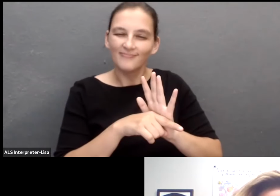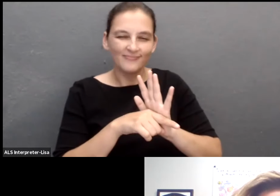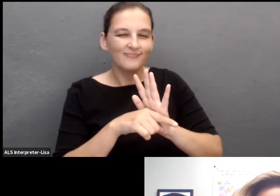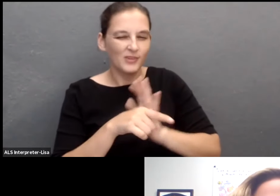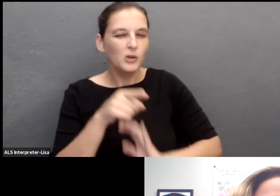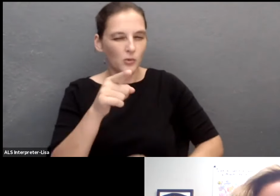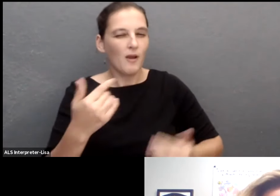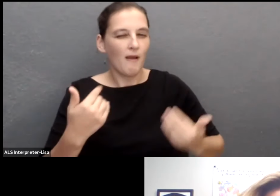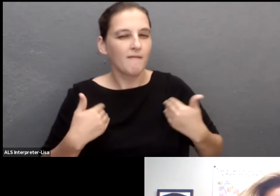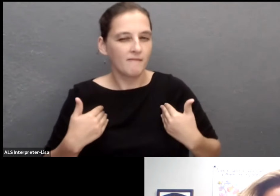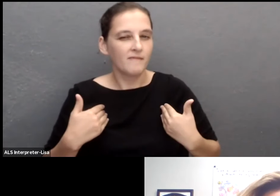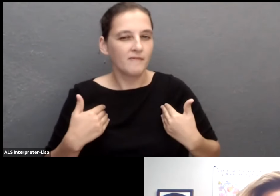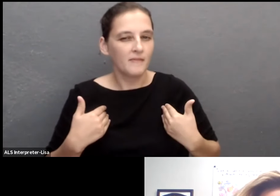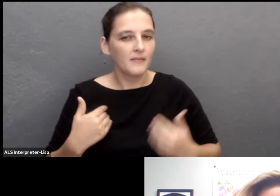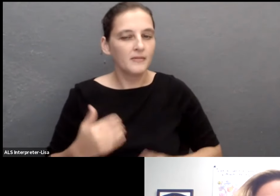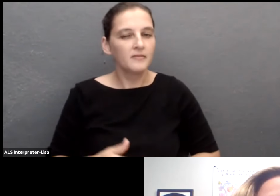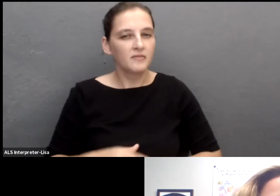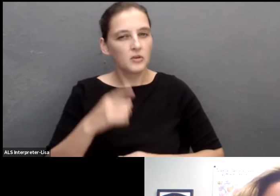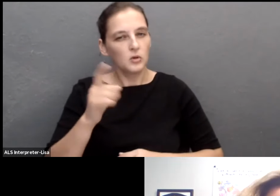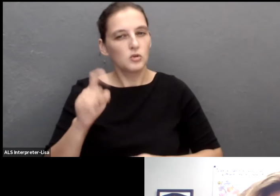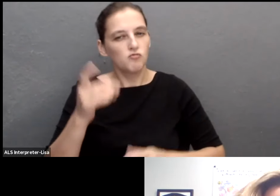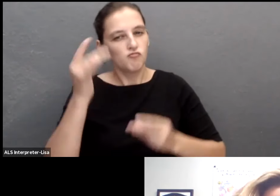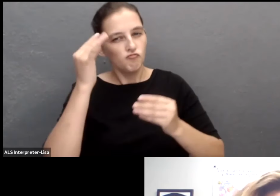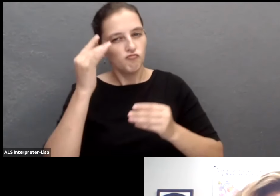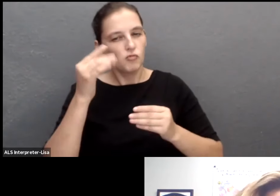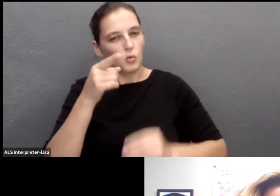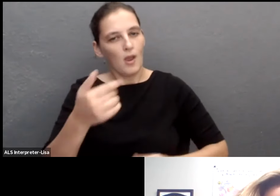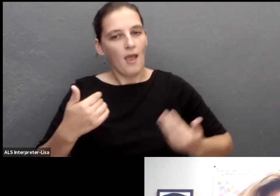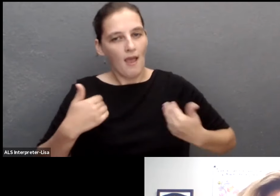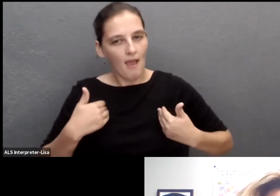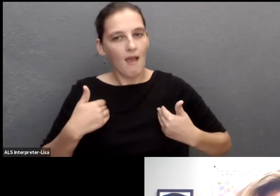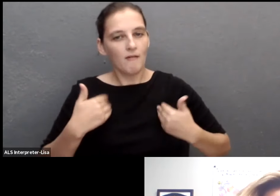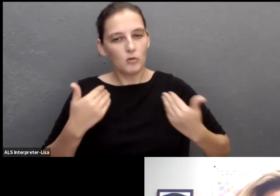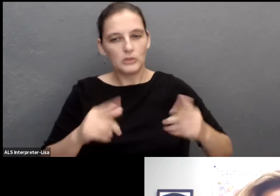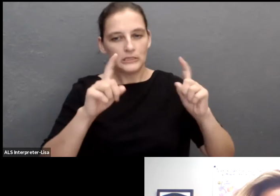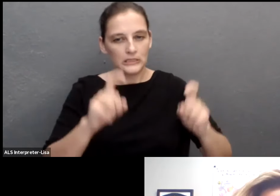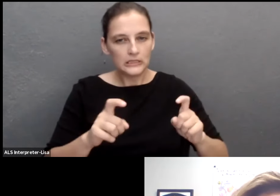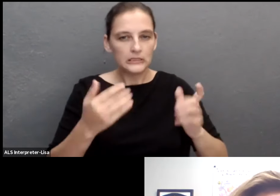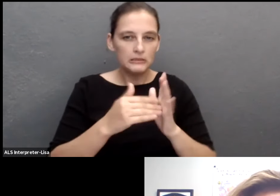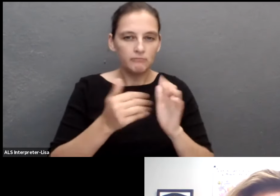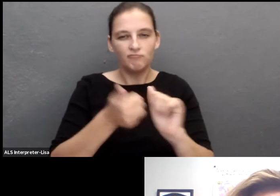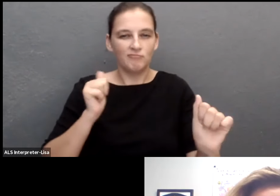right. So behave like you have COVID, go ahead and get retested stay away from other people.